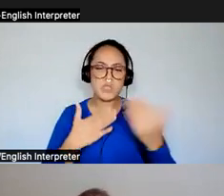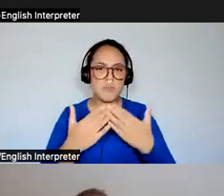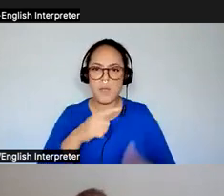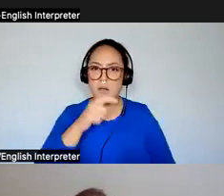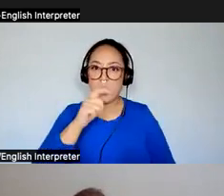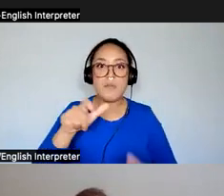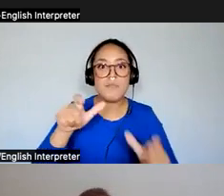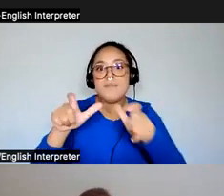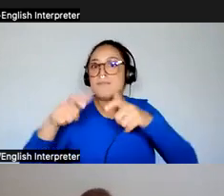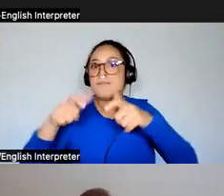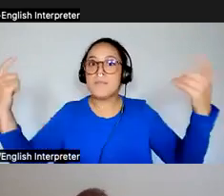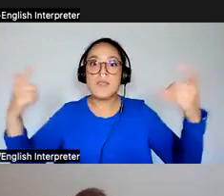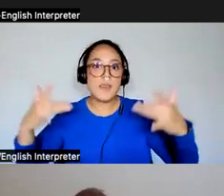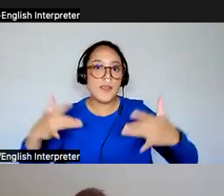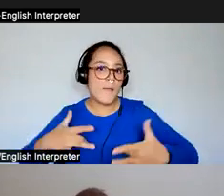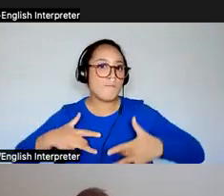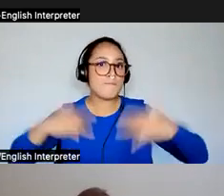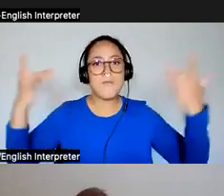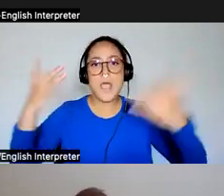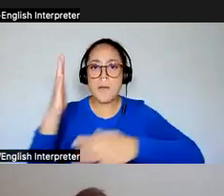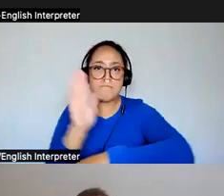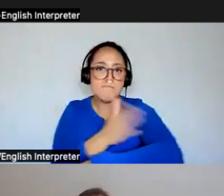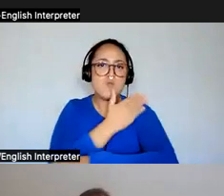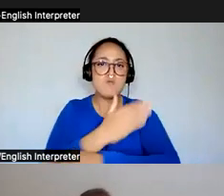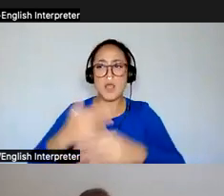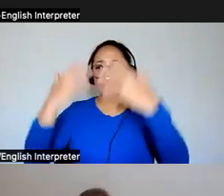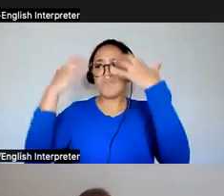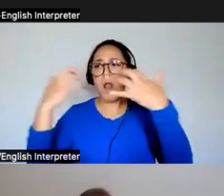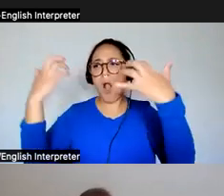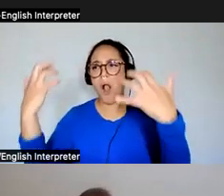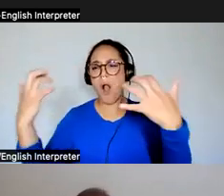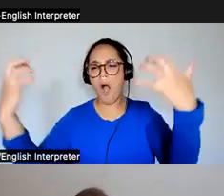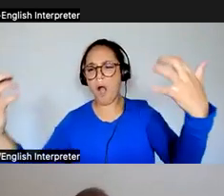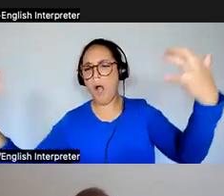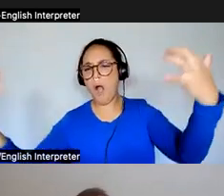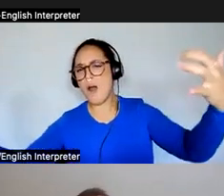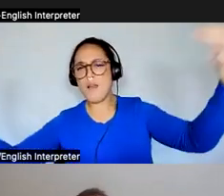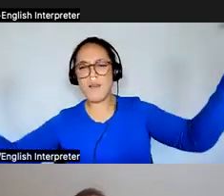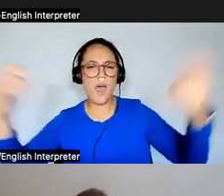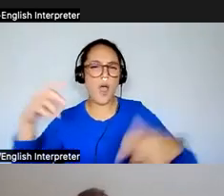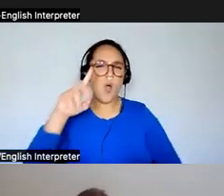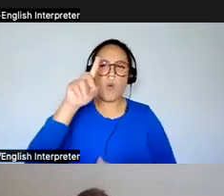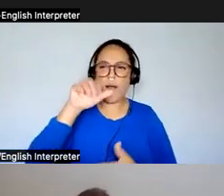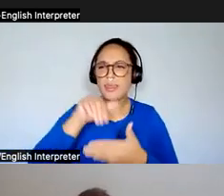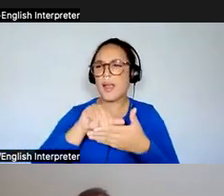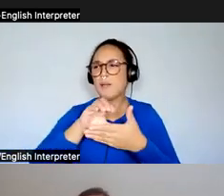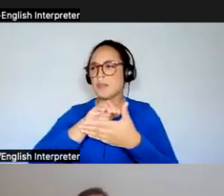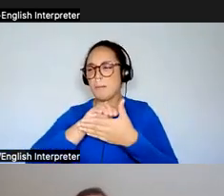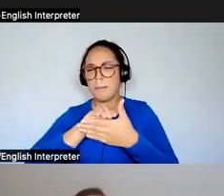my, our concert will attract, whatever, 1000 people every weekend, that's amazing, too.